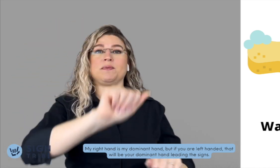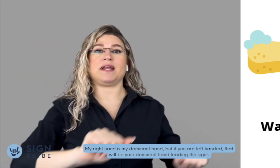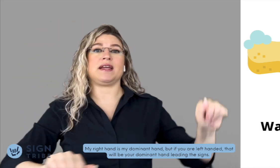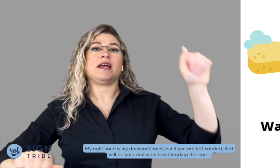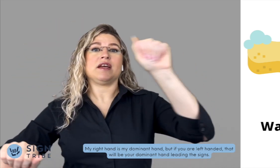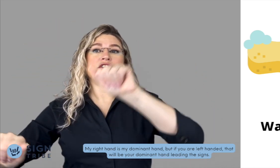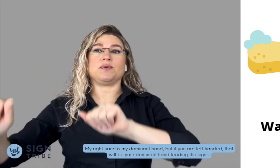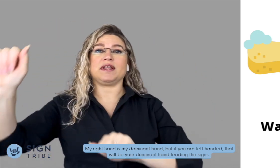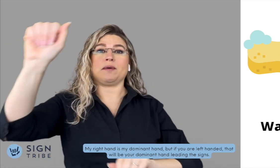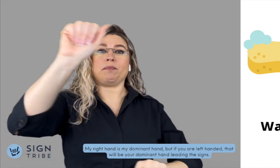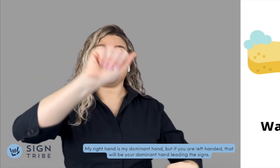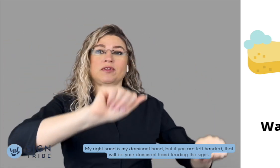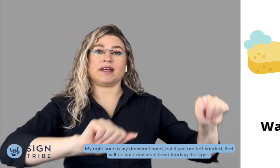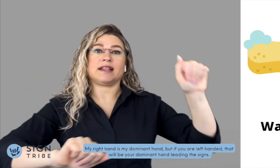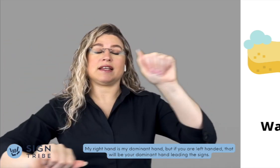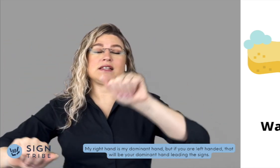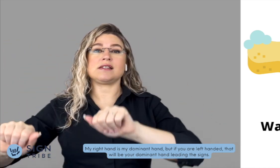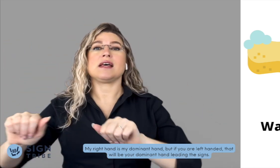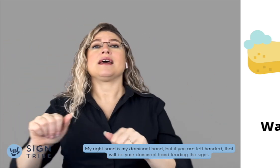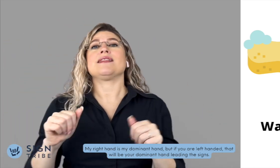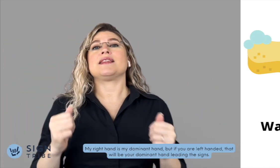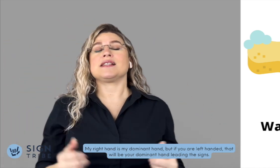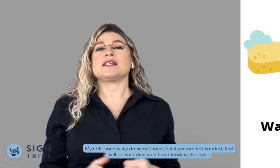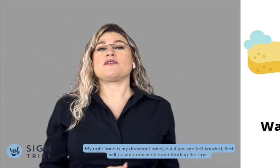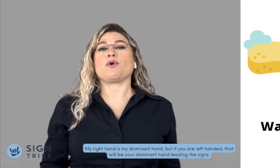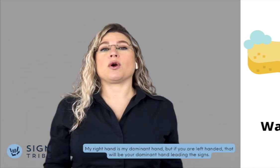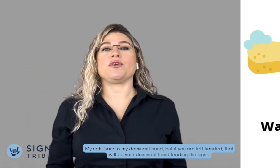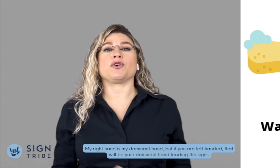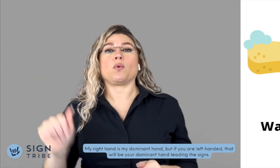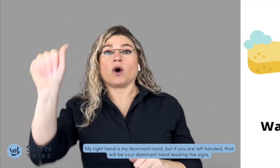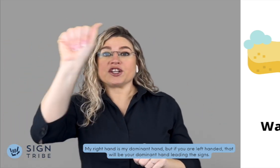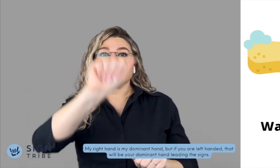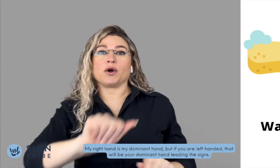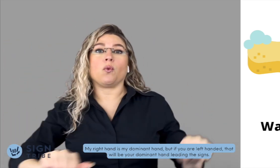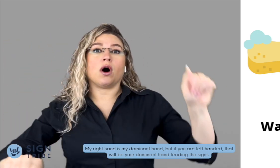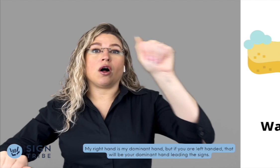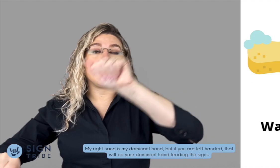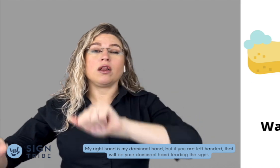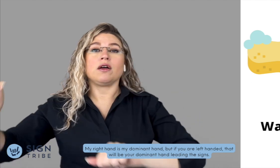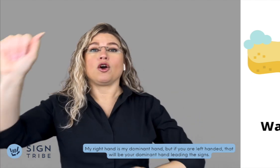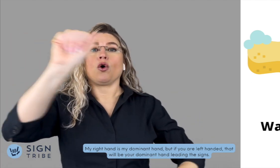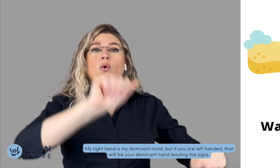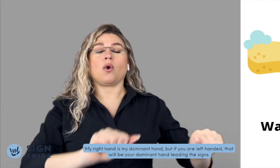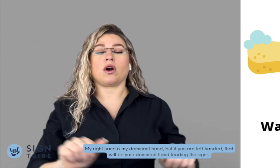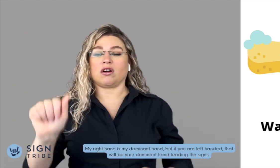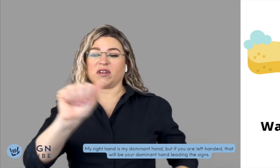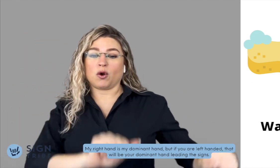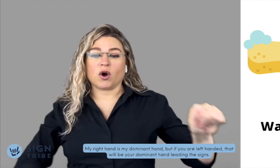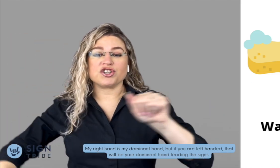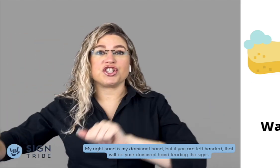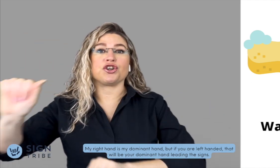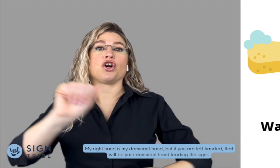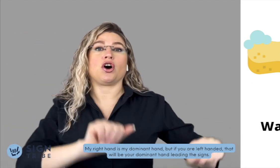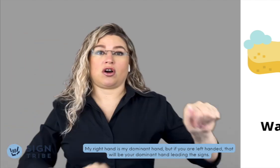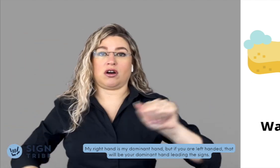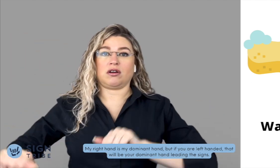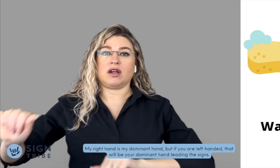be doing them both like this. This is for when you're washing a wall or like washing your car.